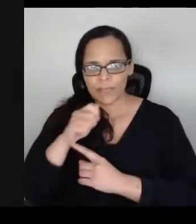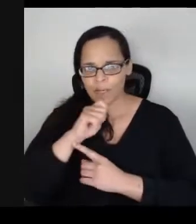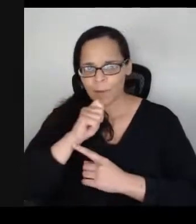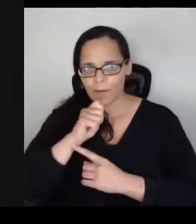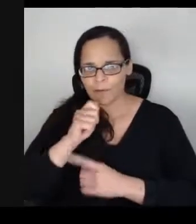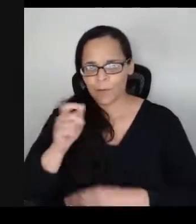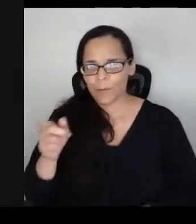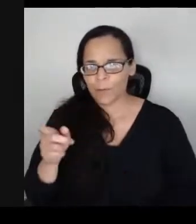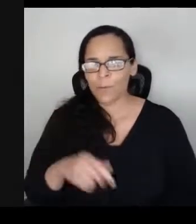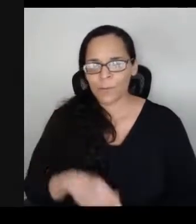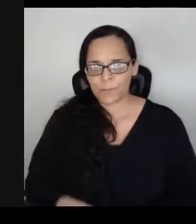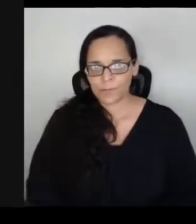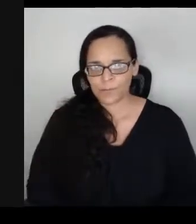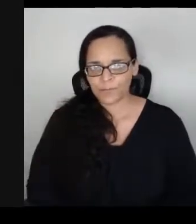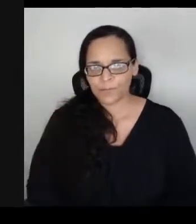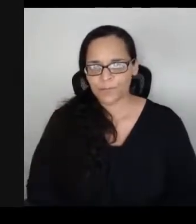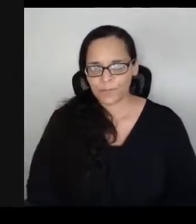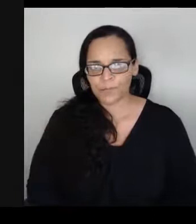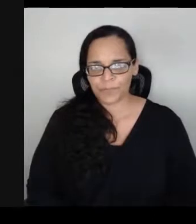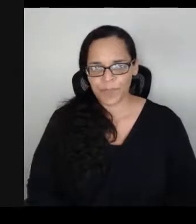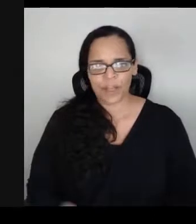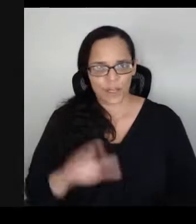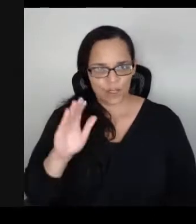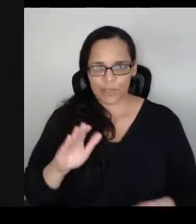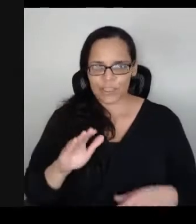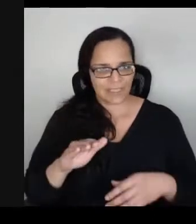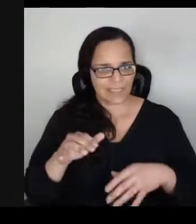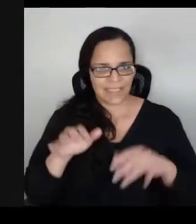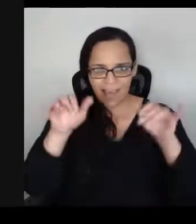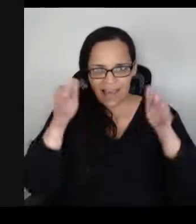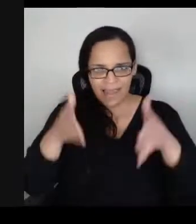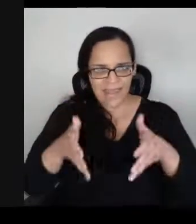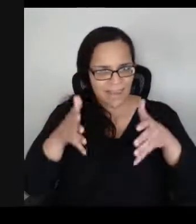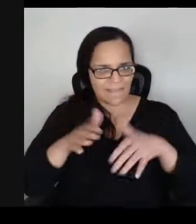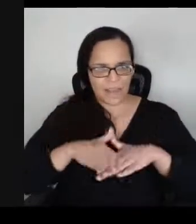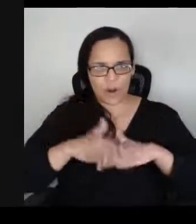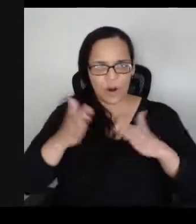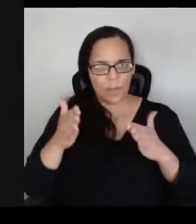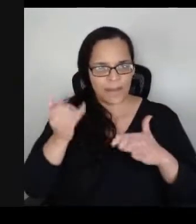and you can just stay unmuted and if there becomes any type of audio issue,